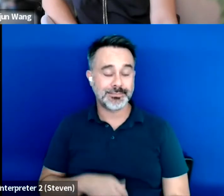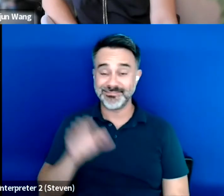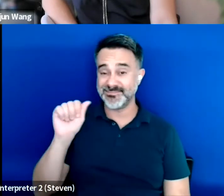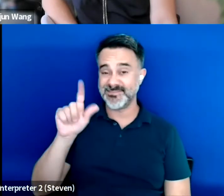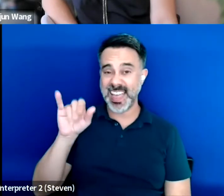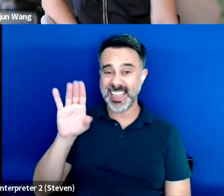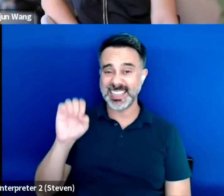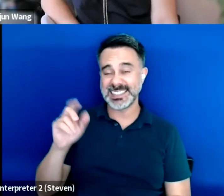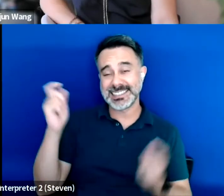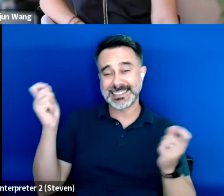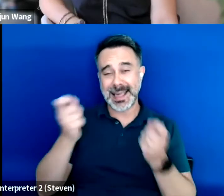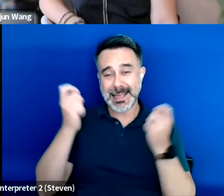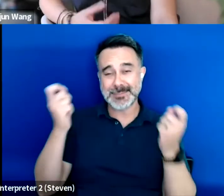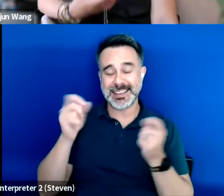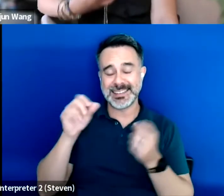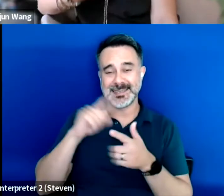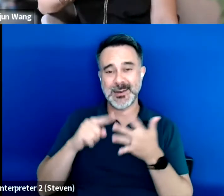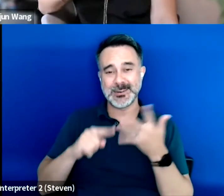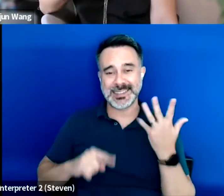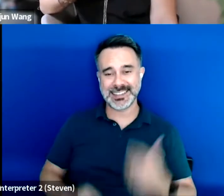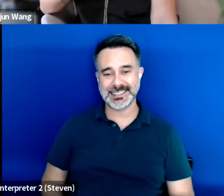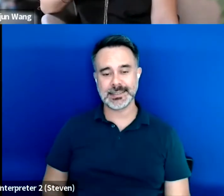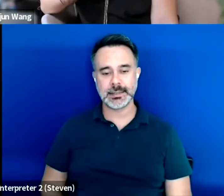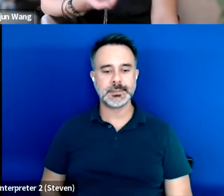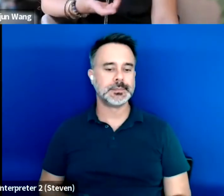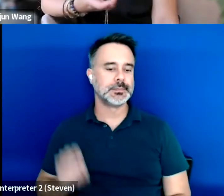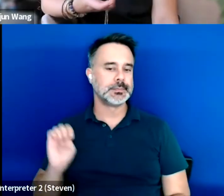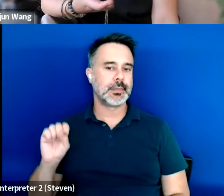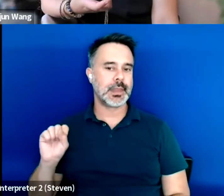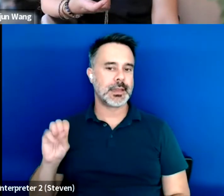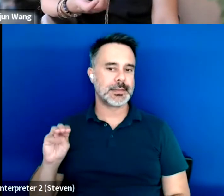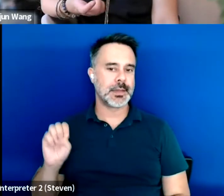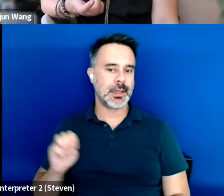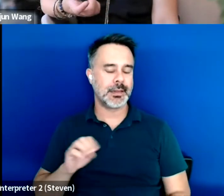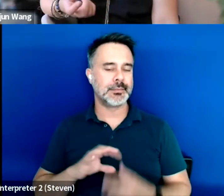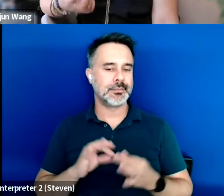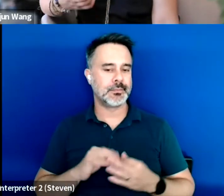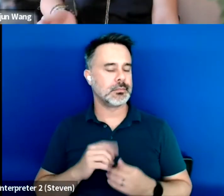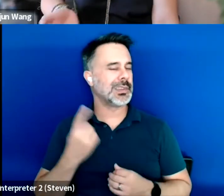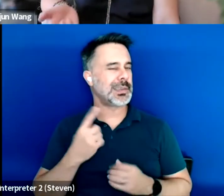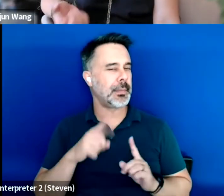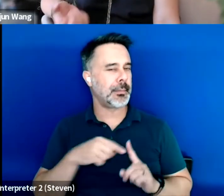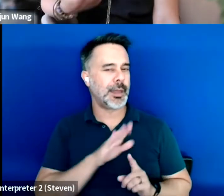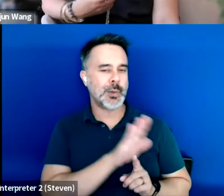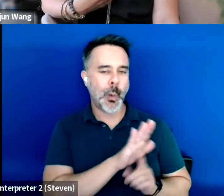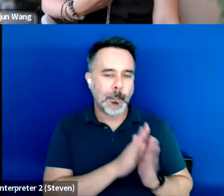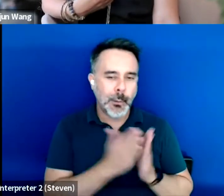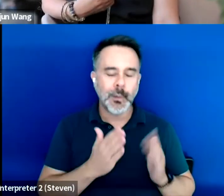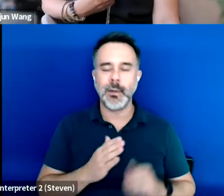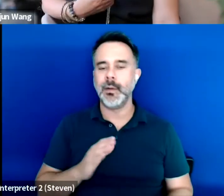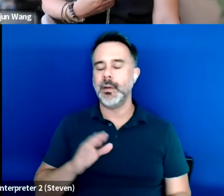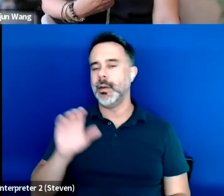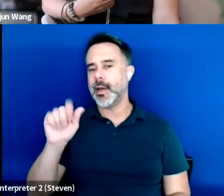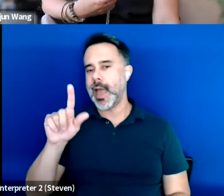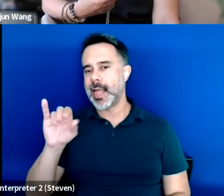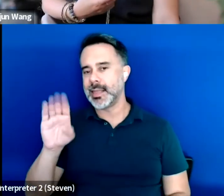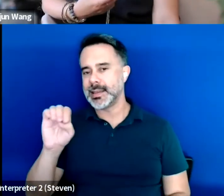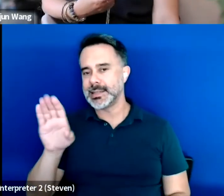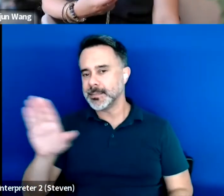but I found that so helpful and so healing, and it enabled me,